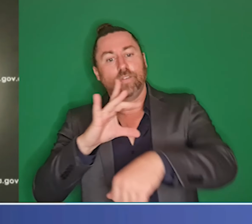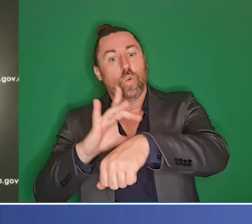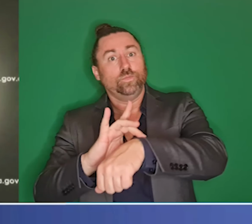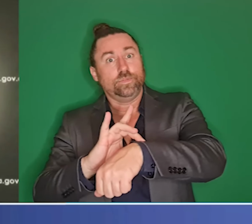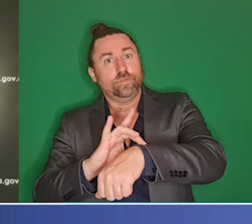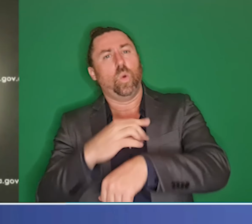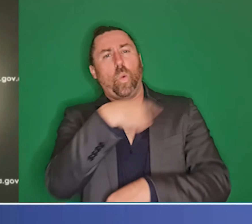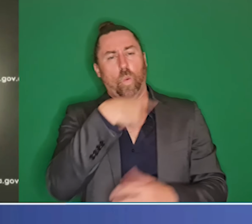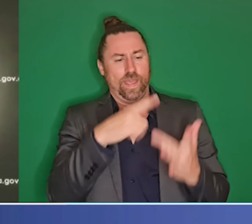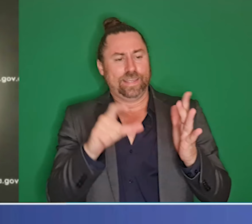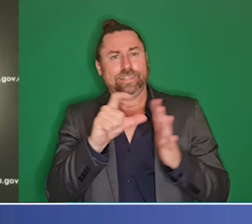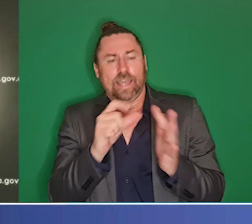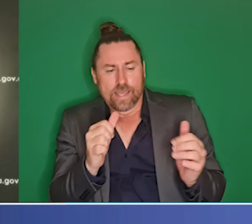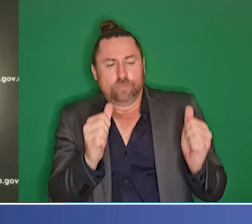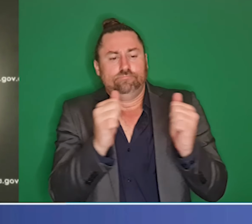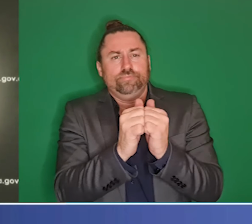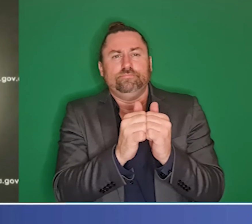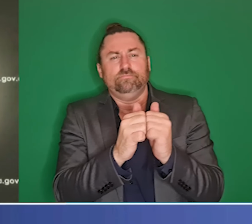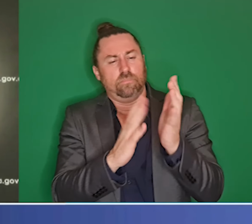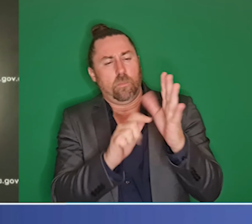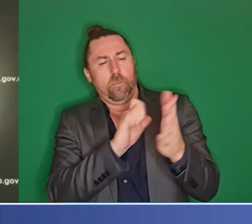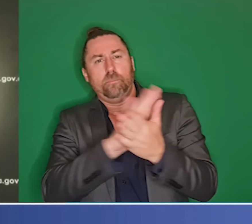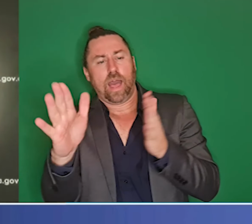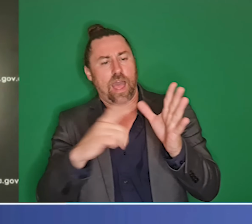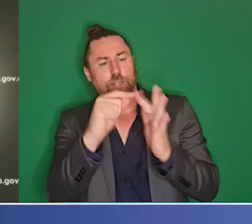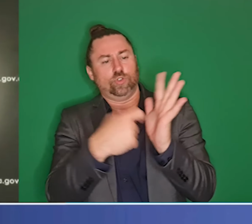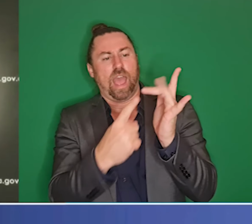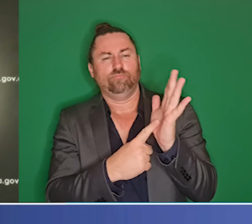over the course of late March and early April in 2020,